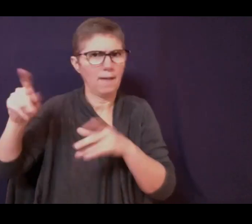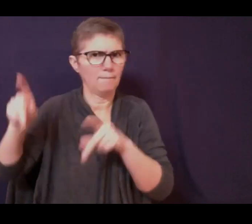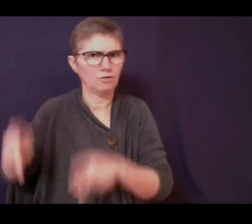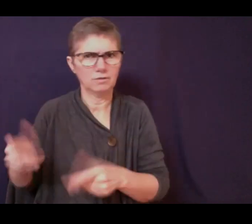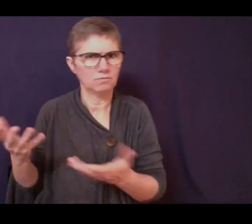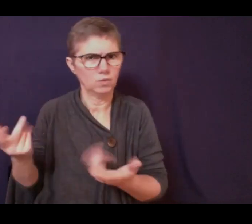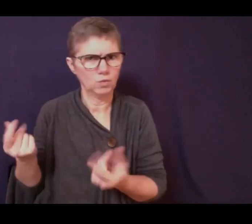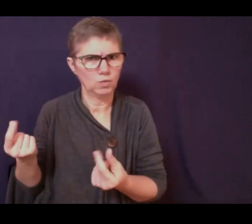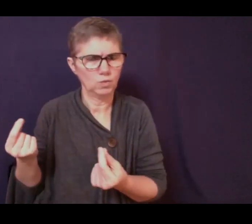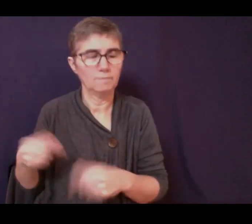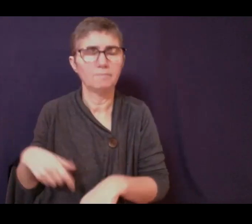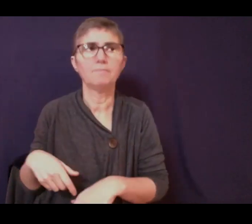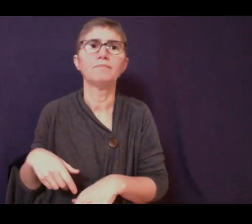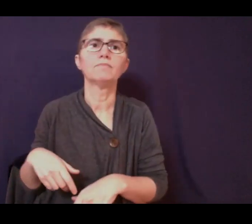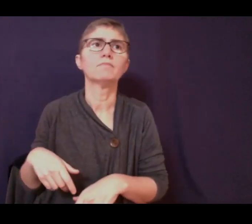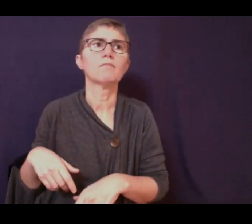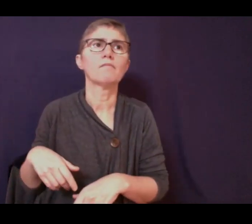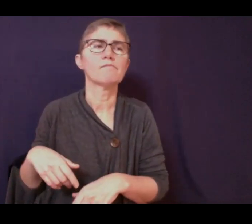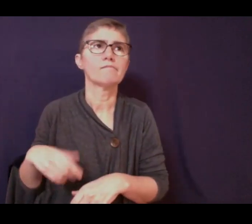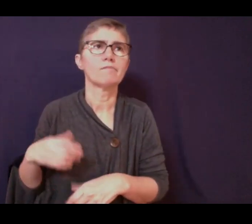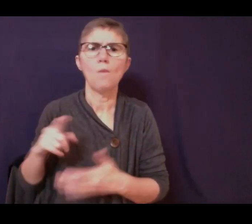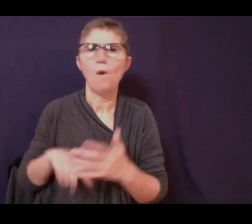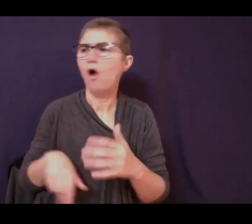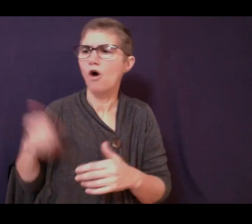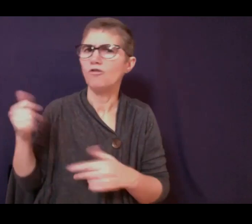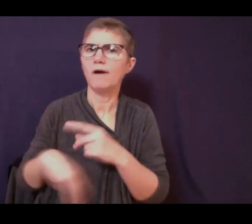what other kinds of accommodations might work